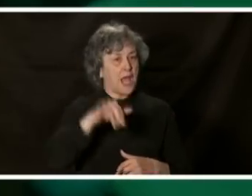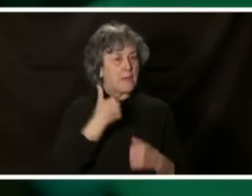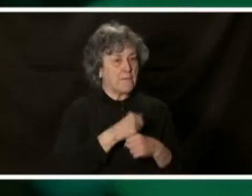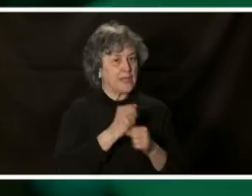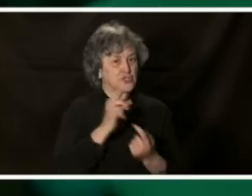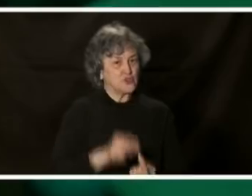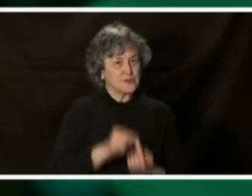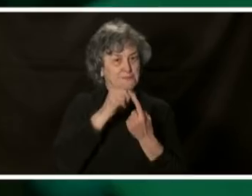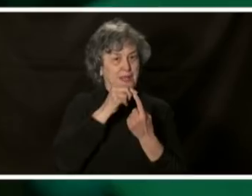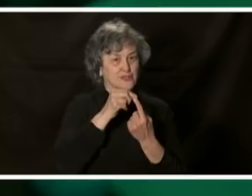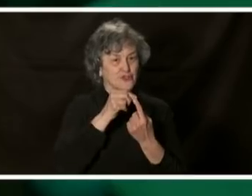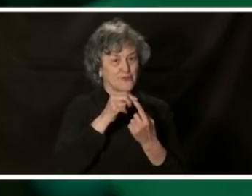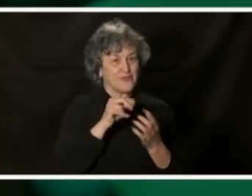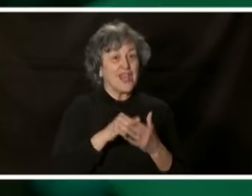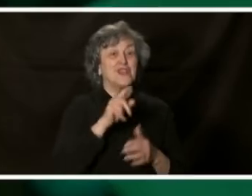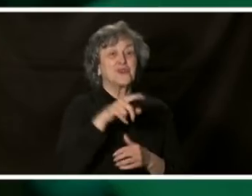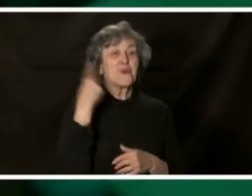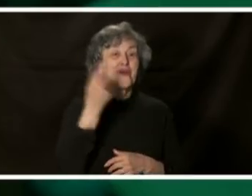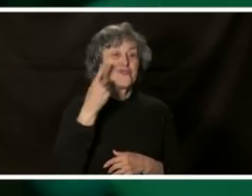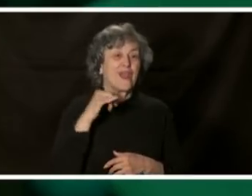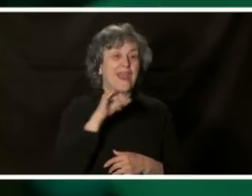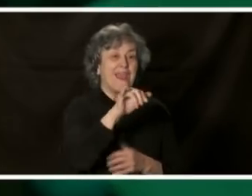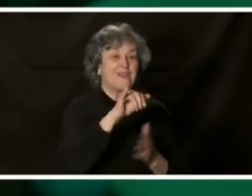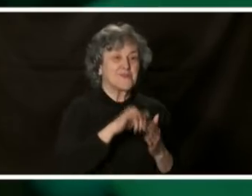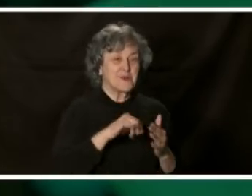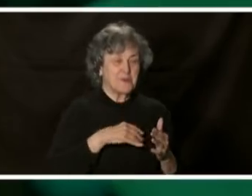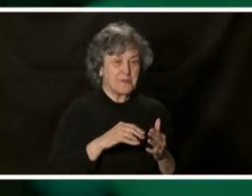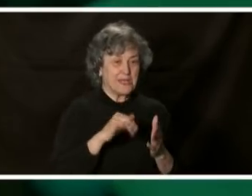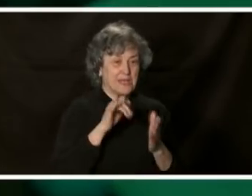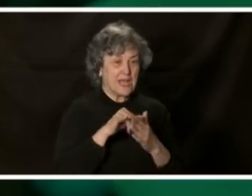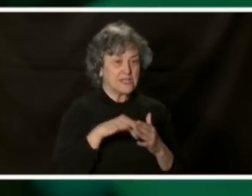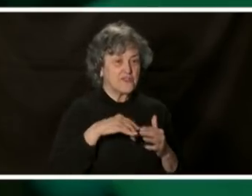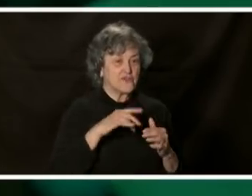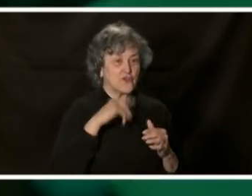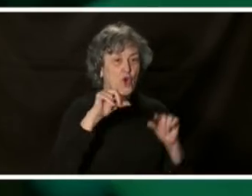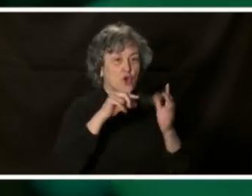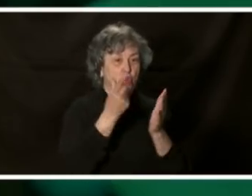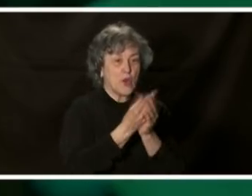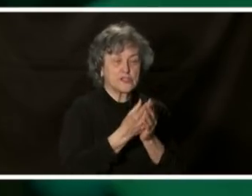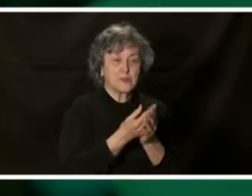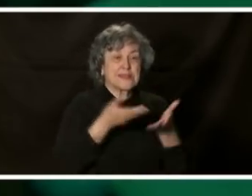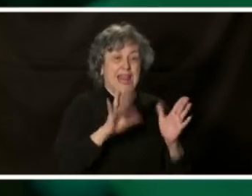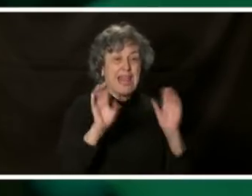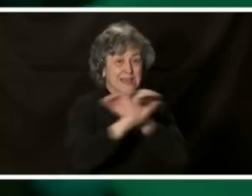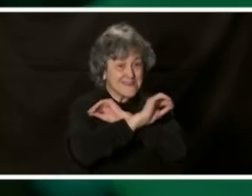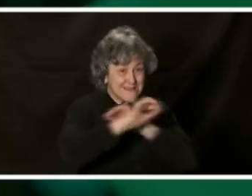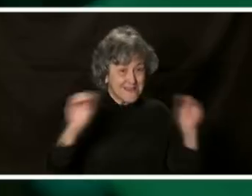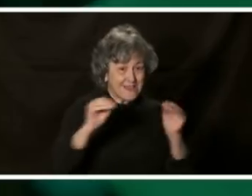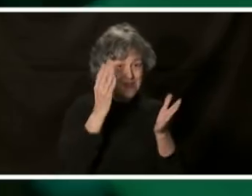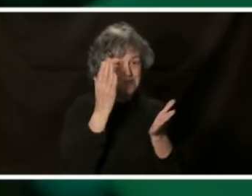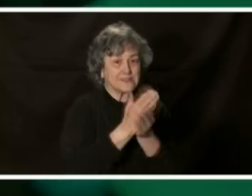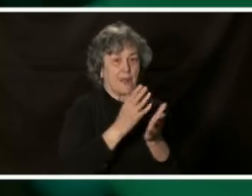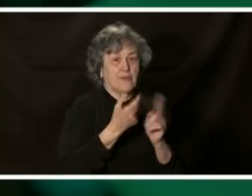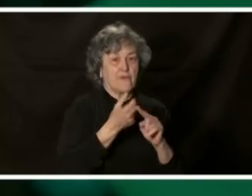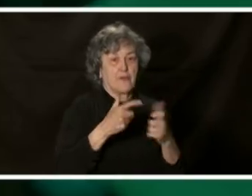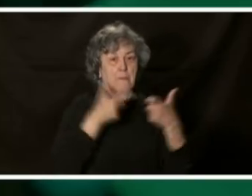YOU WILL FOREVER BE KNOWN AS THE GRADUATES THAT LET NOTHING STOP THEM FROM THEIR BIG MOMENT, NOT EVEN A PANDEMIC.